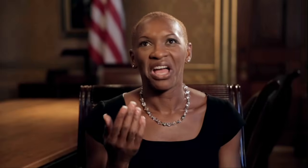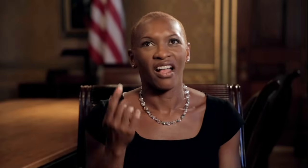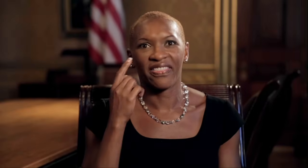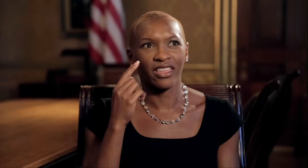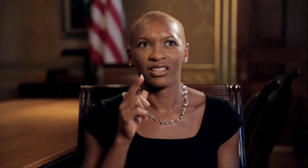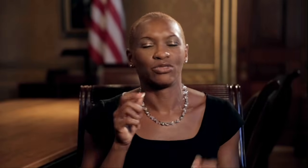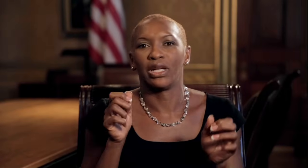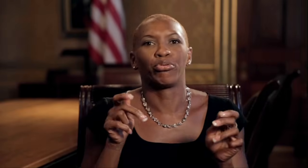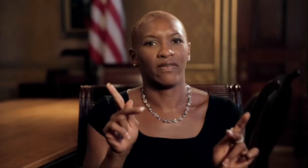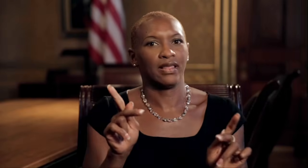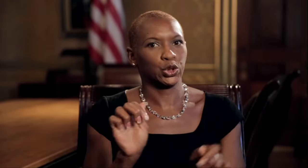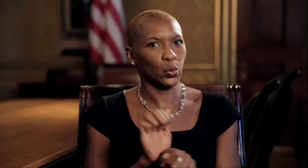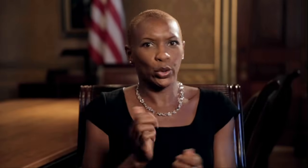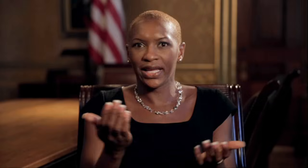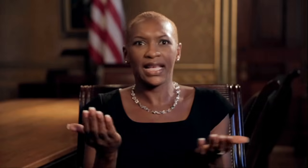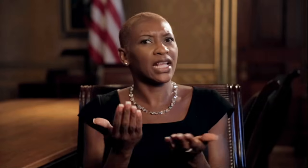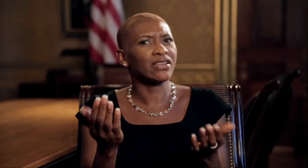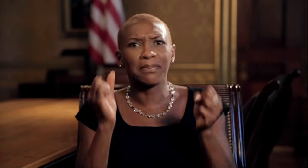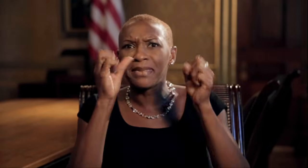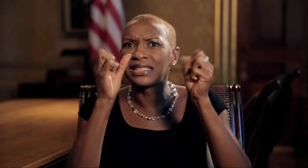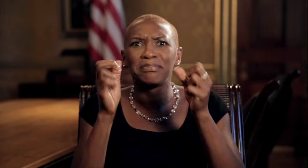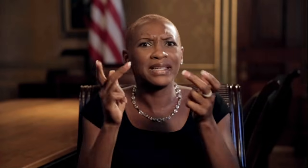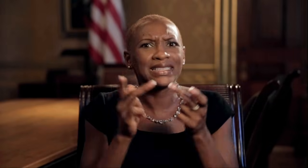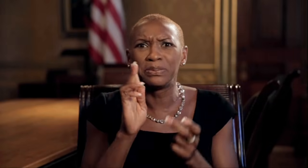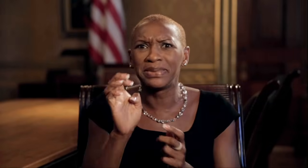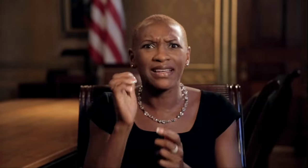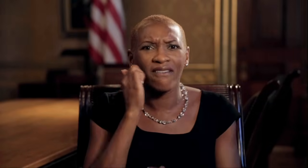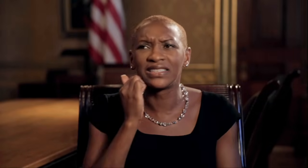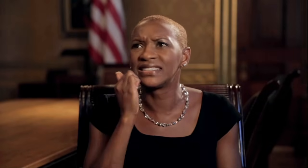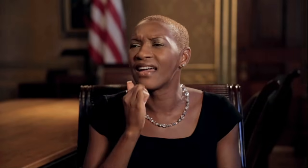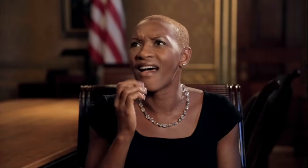I think it's a privilege to work here. It's an amazing place to be everyday.